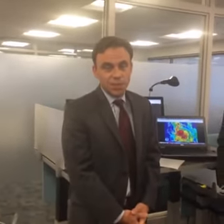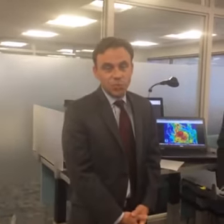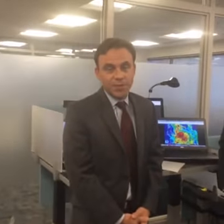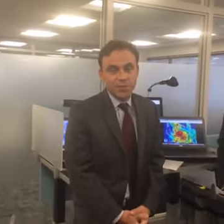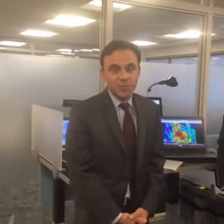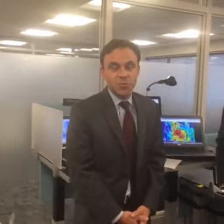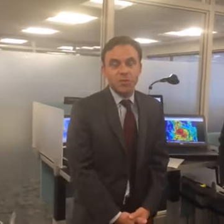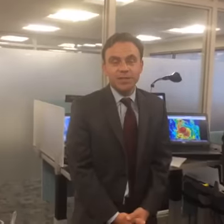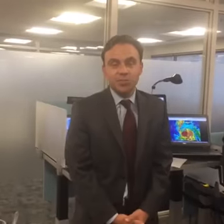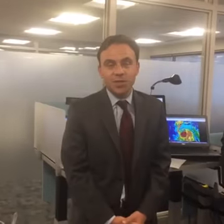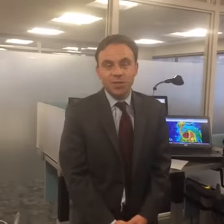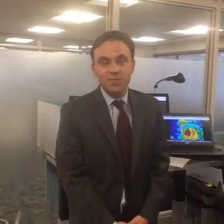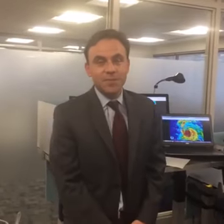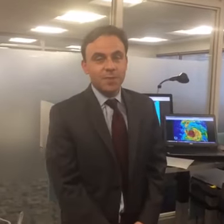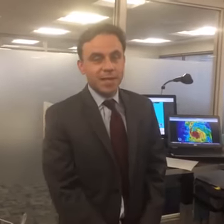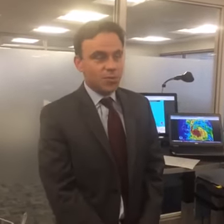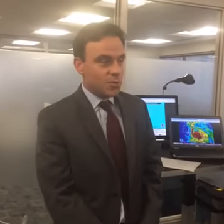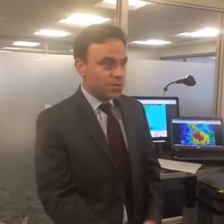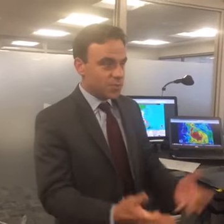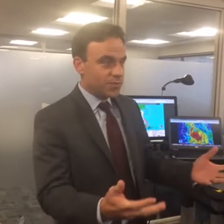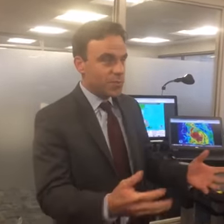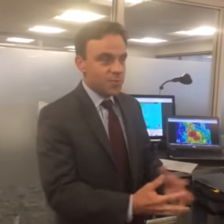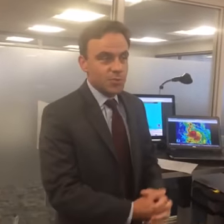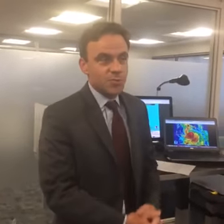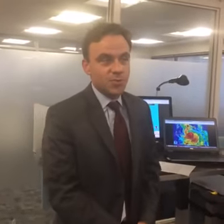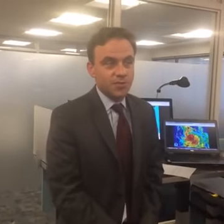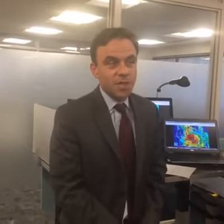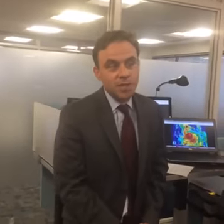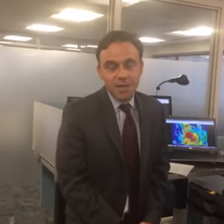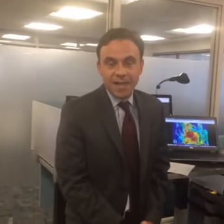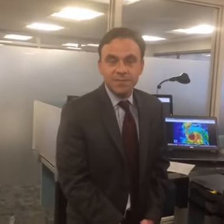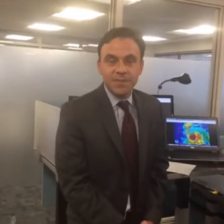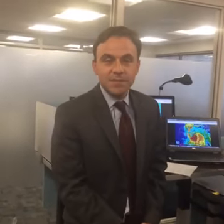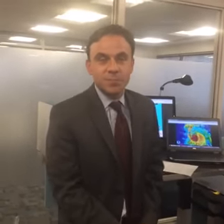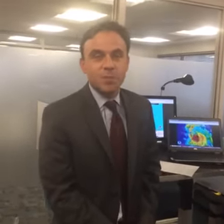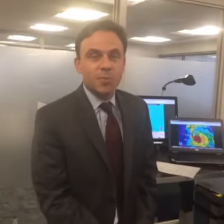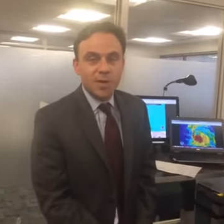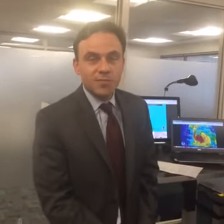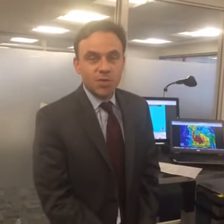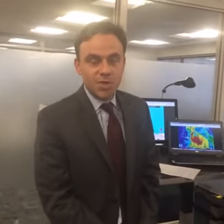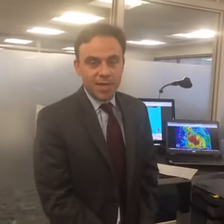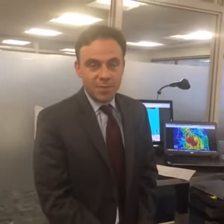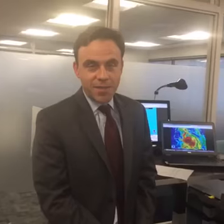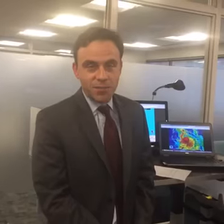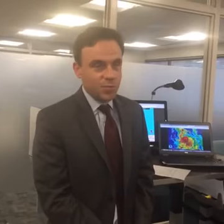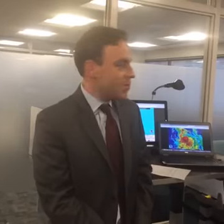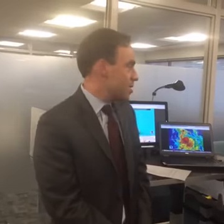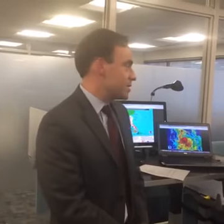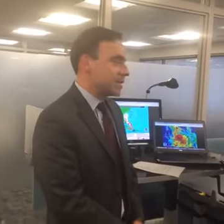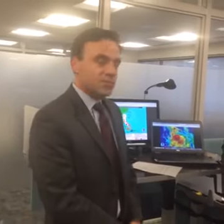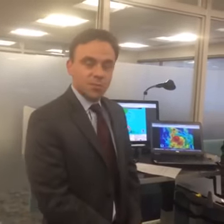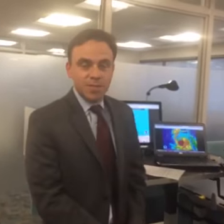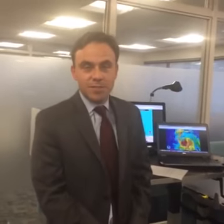Hello thank you for joining us, we're here at FEMA Headquarters with some of the folks who have activated to be prepared for Hurricane Matthew and we wanted to take a few minutes